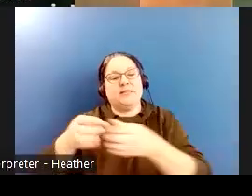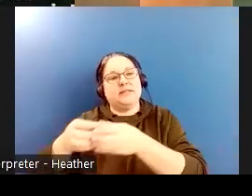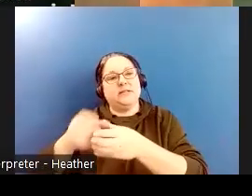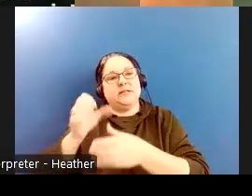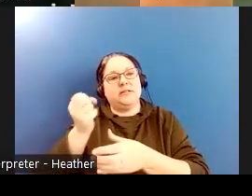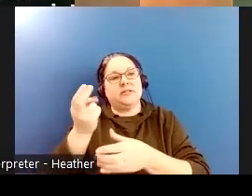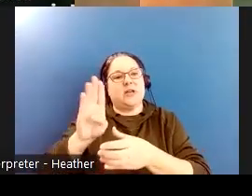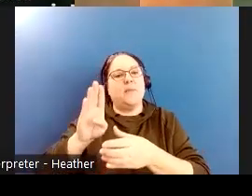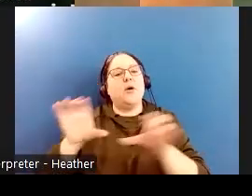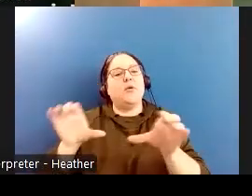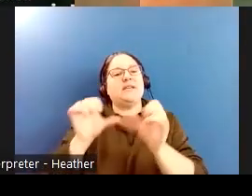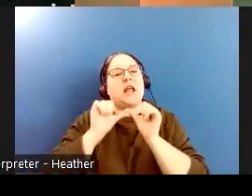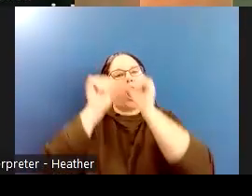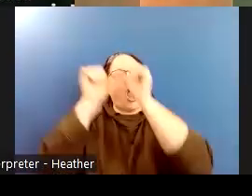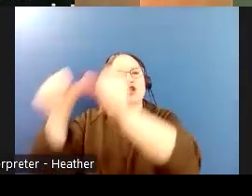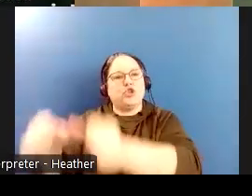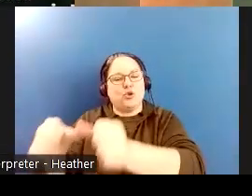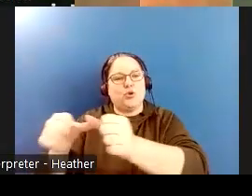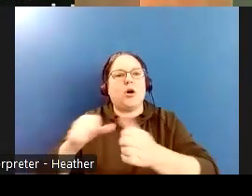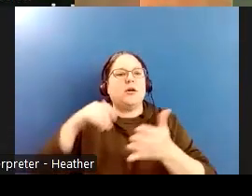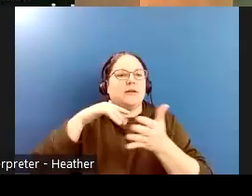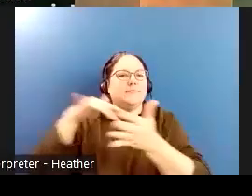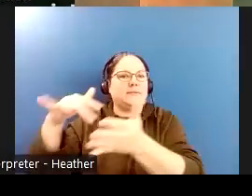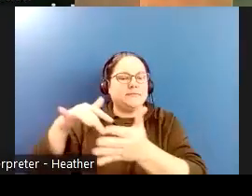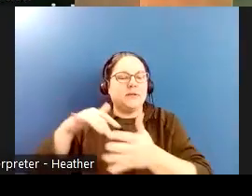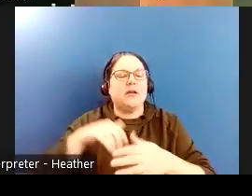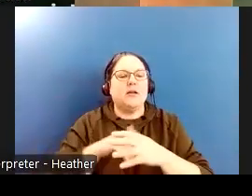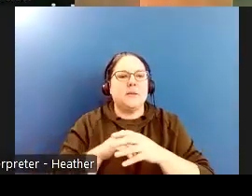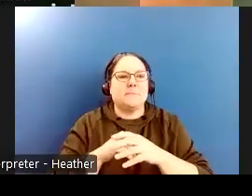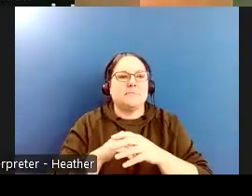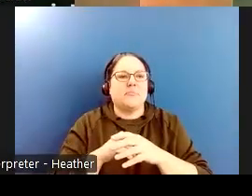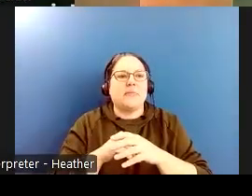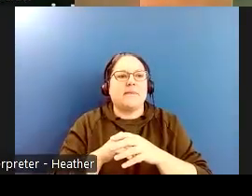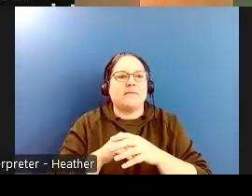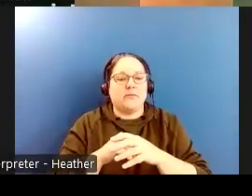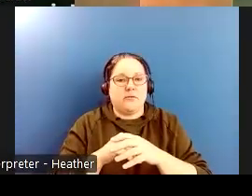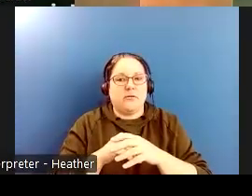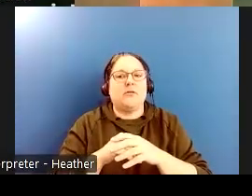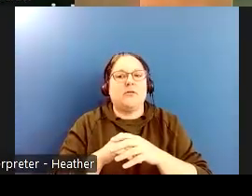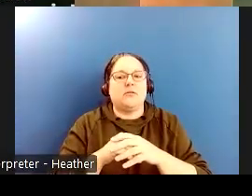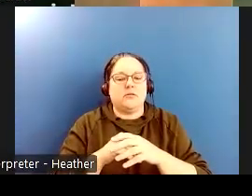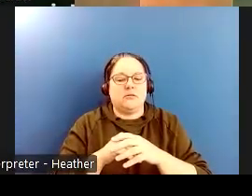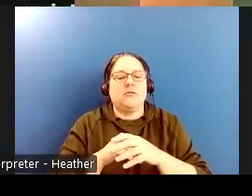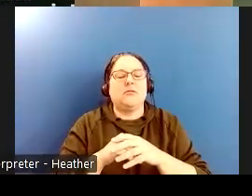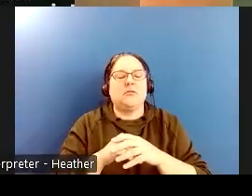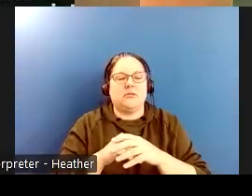analysis. Now this is really interesting. So when you look at the two time points, what I found was